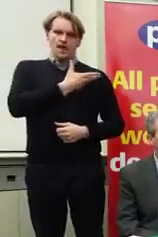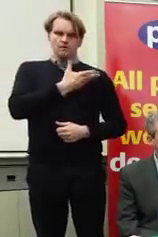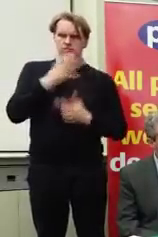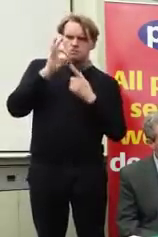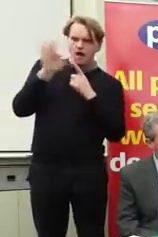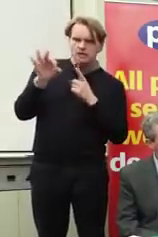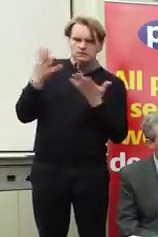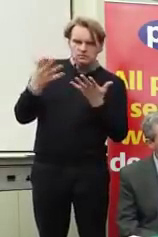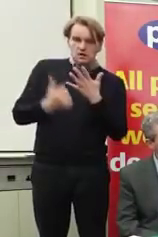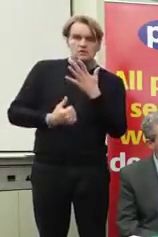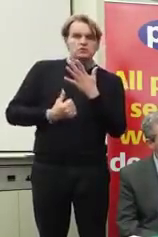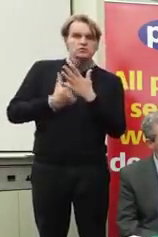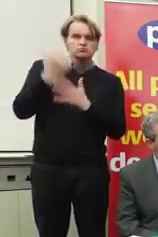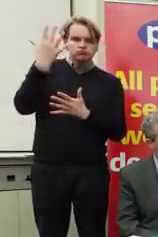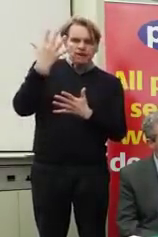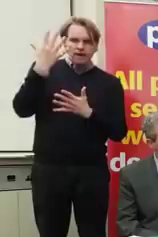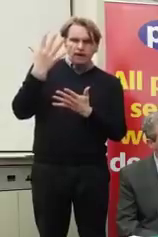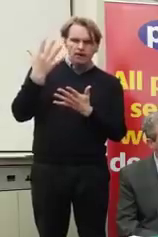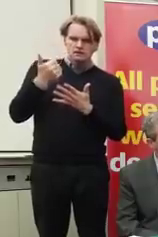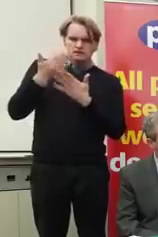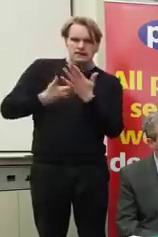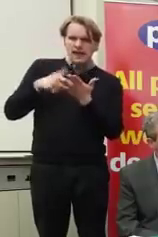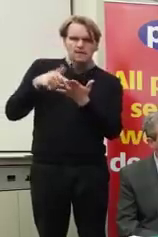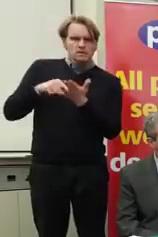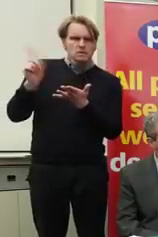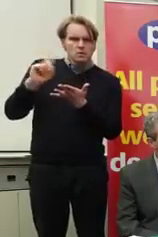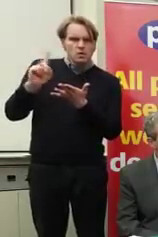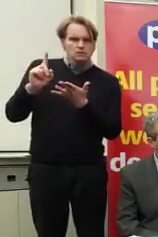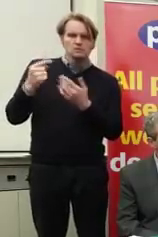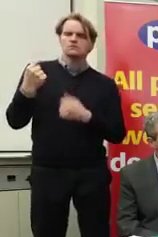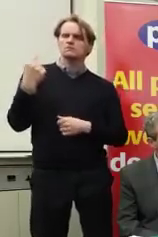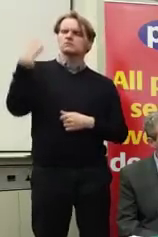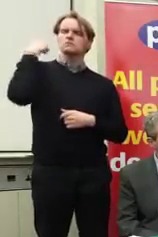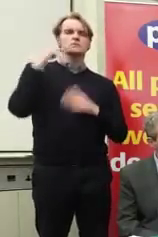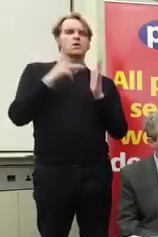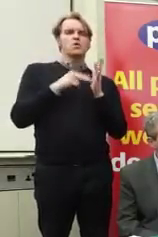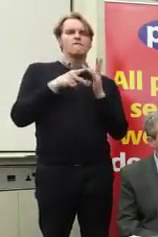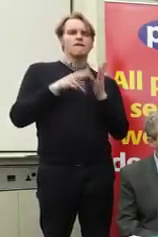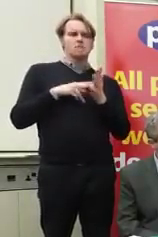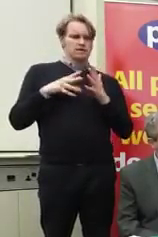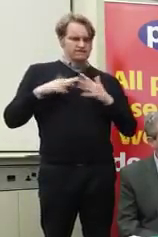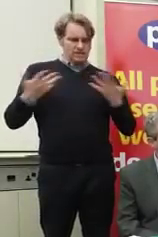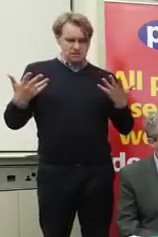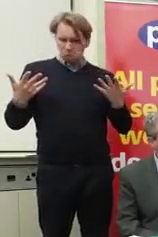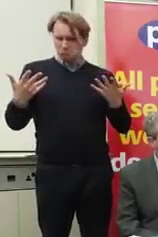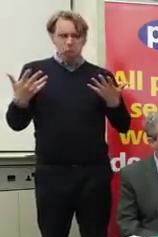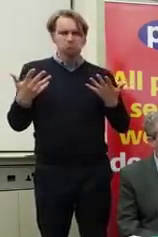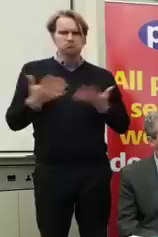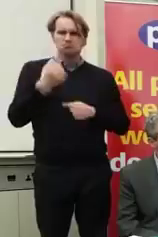described as a fiscal event - a real budget - because in the November budget it was almost a non-event and the government never brought forward any